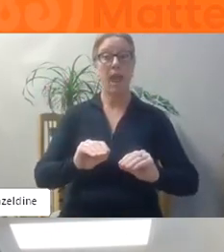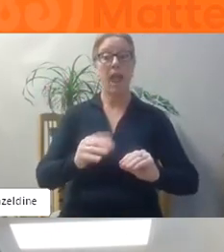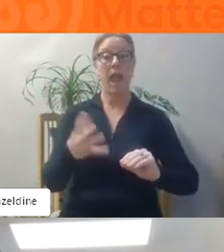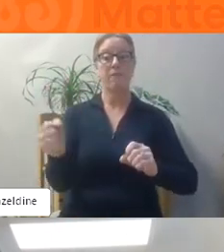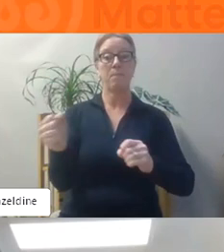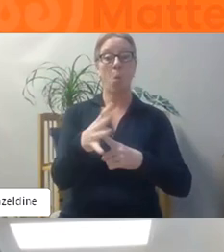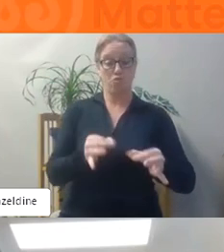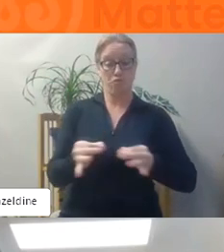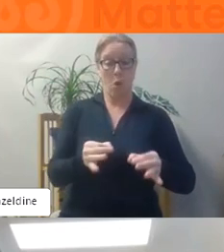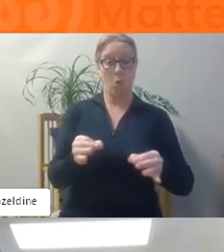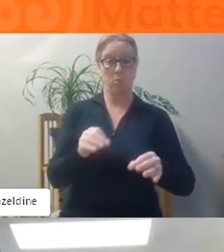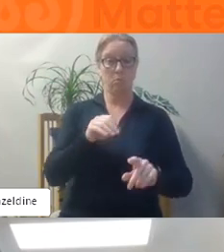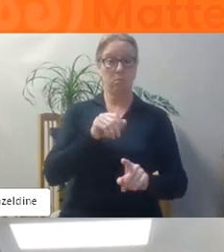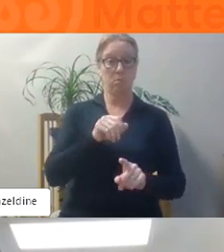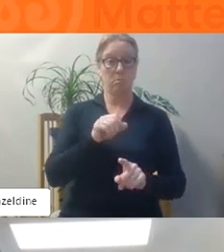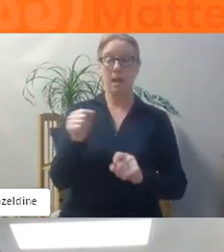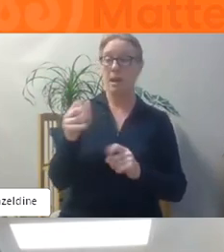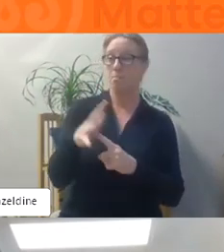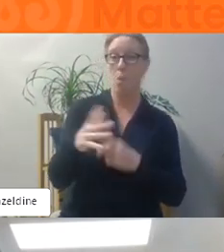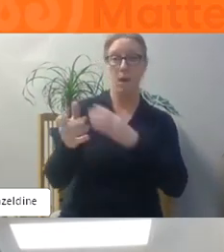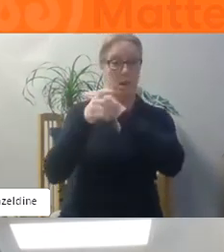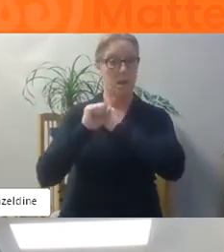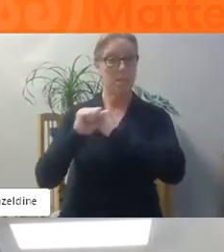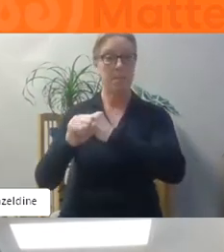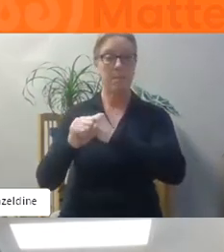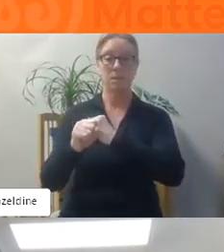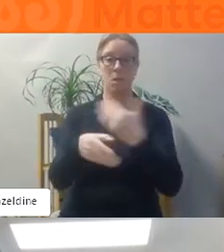importantly, as part of our commitment and obligations to the Tiriti principles